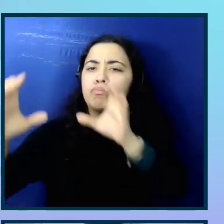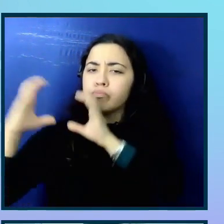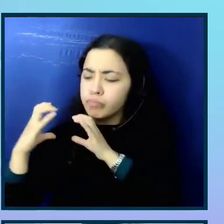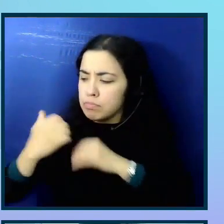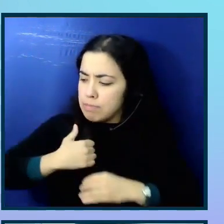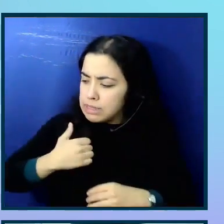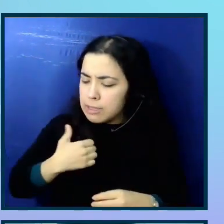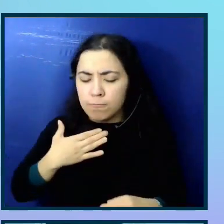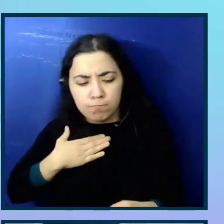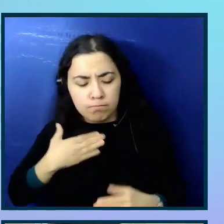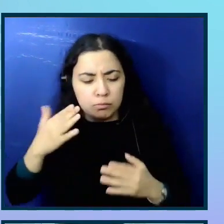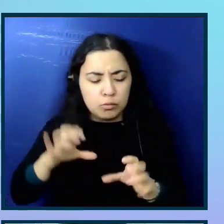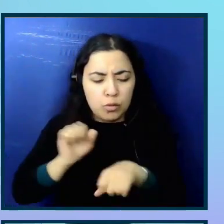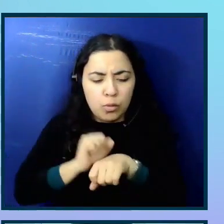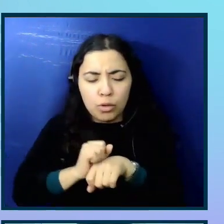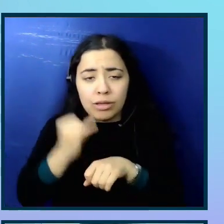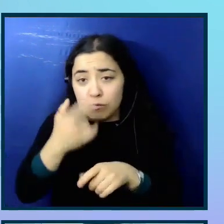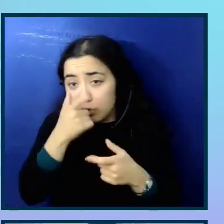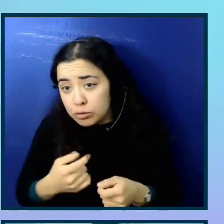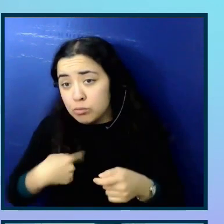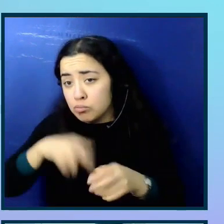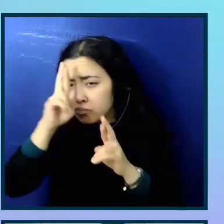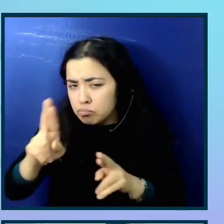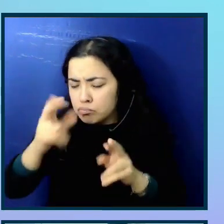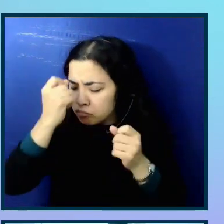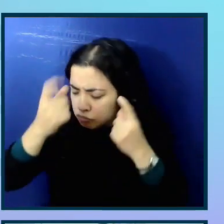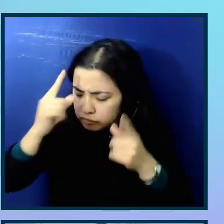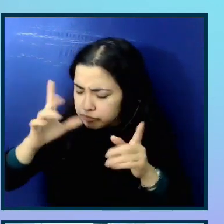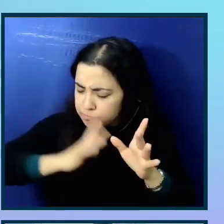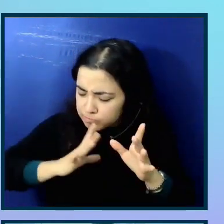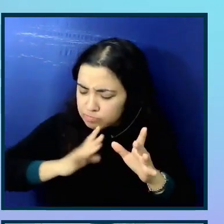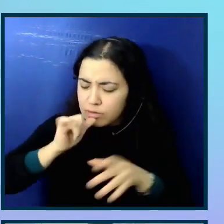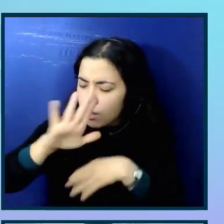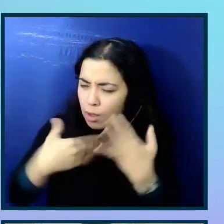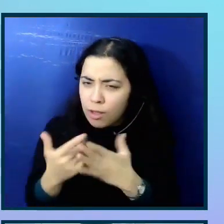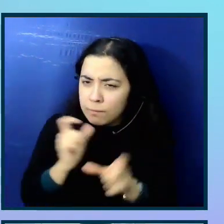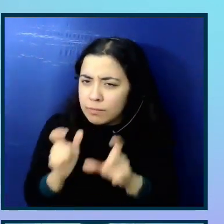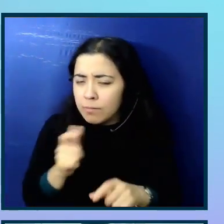If you're interested, we respect and understand that. Not all people that are interested in accessibility,